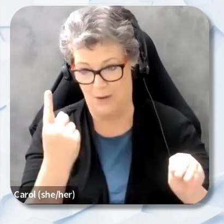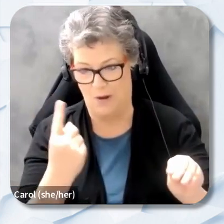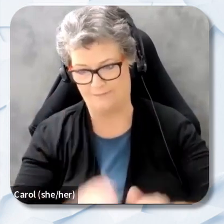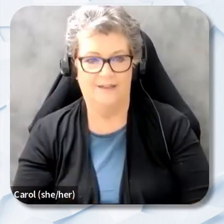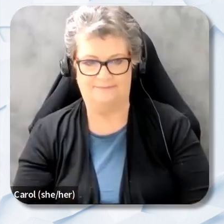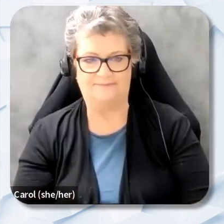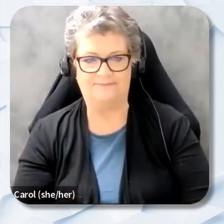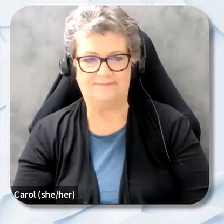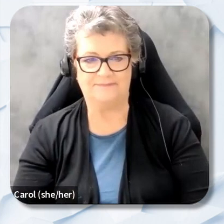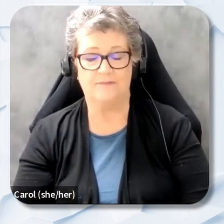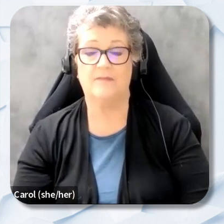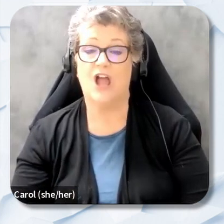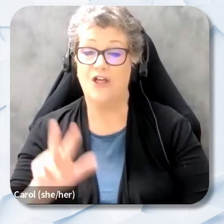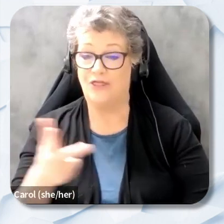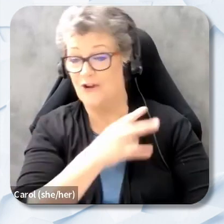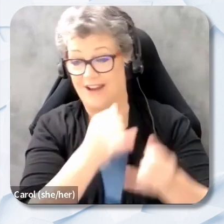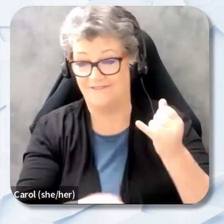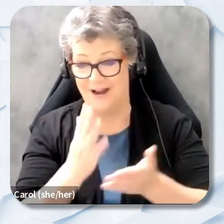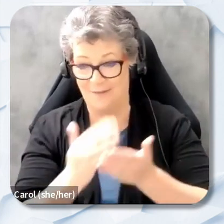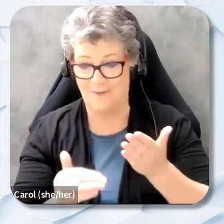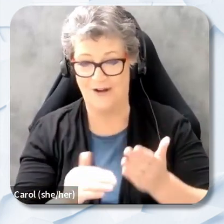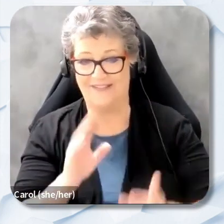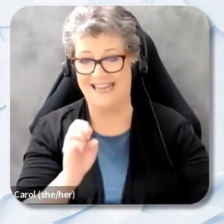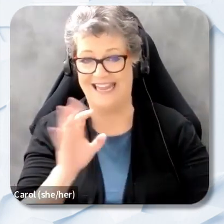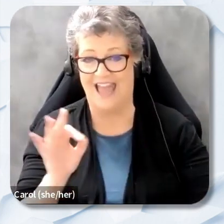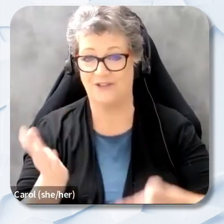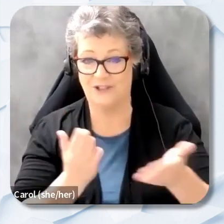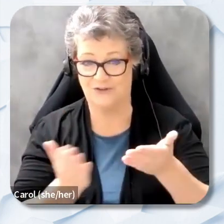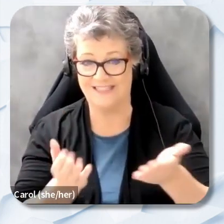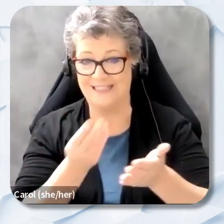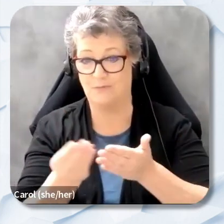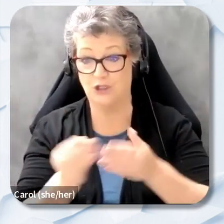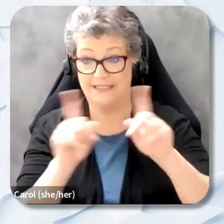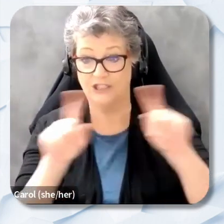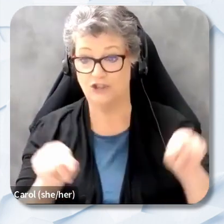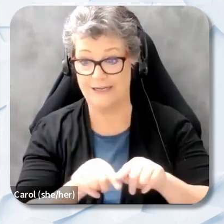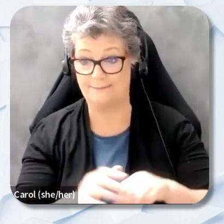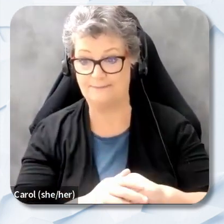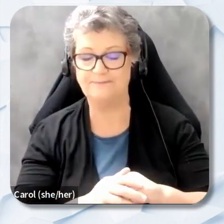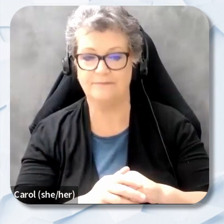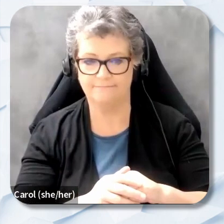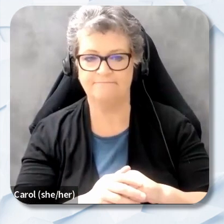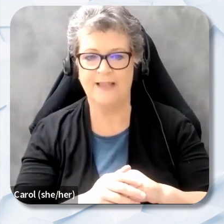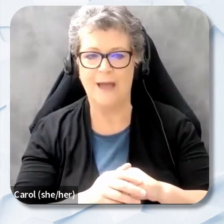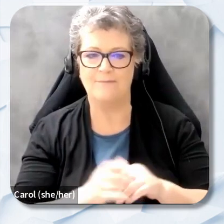The third and final part of the EEF Services and Purchases screen asks about major activities